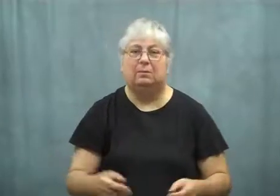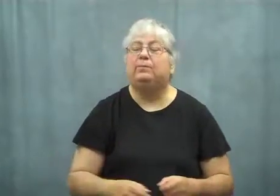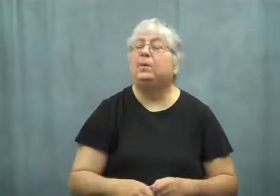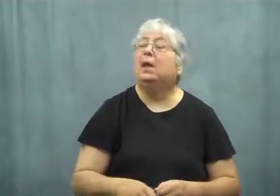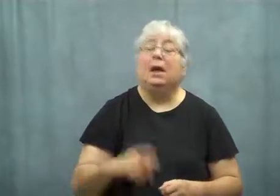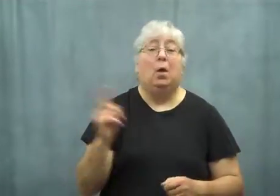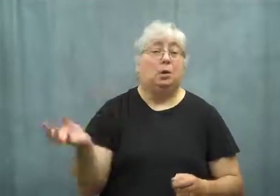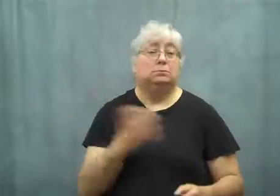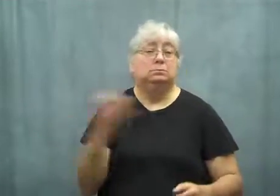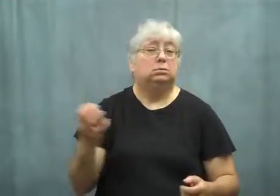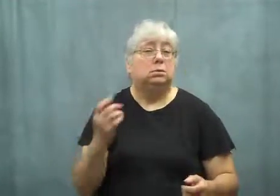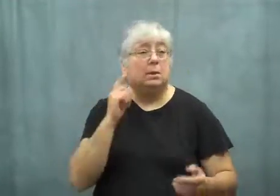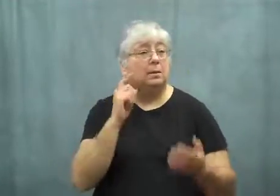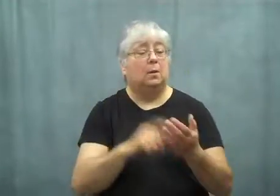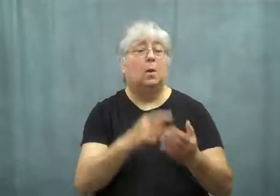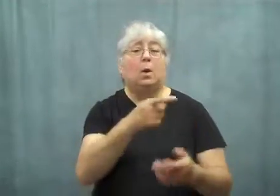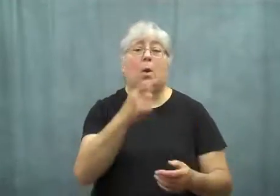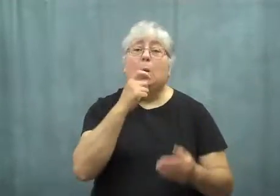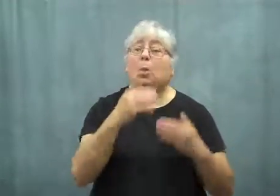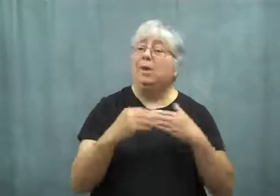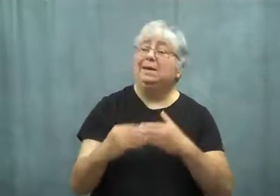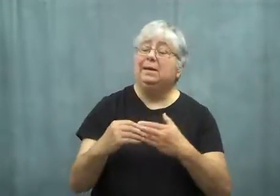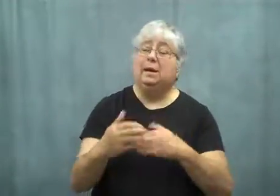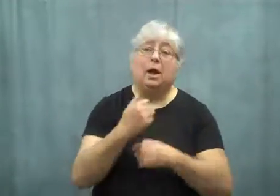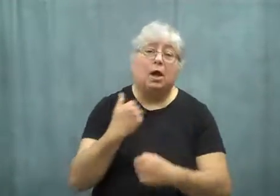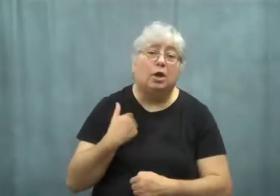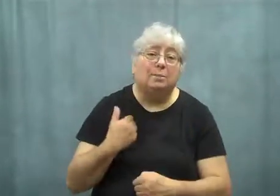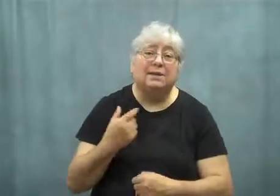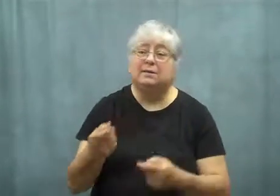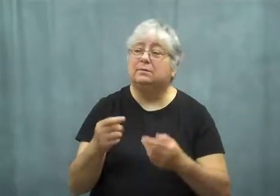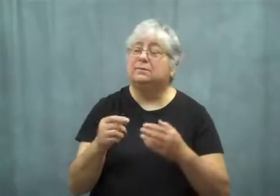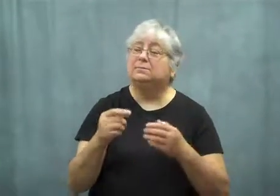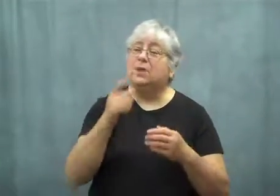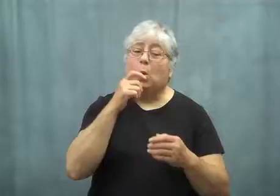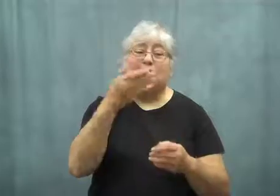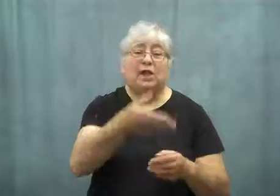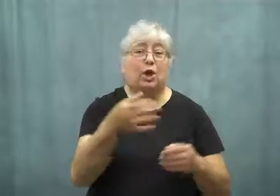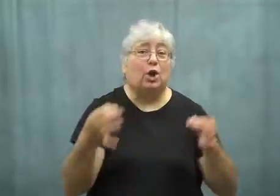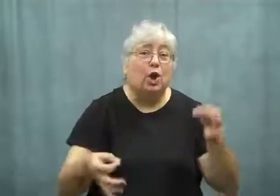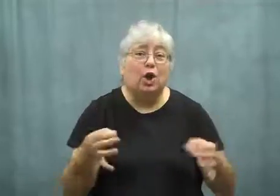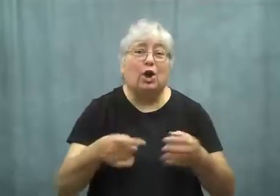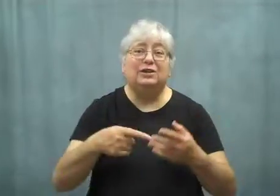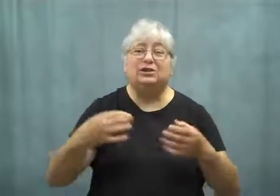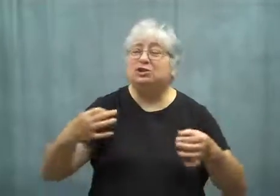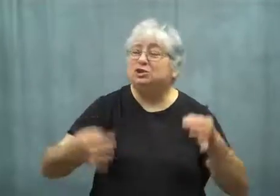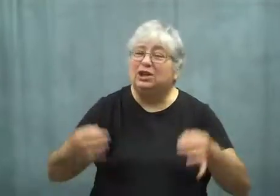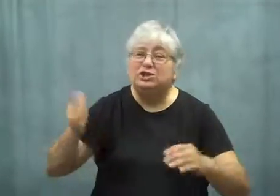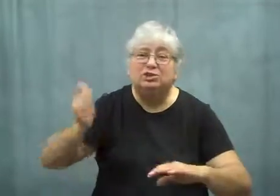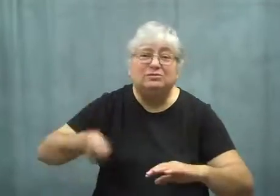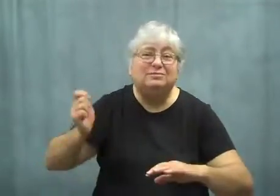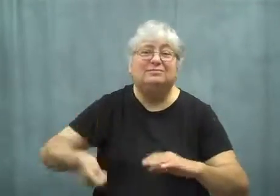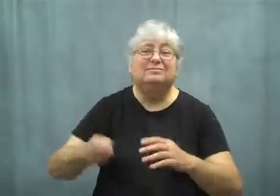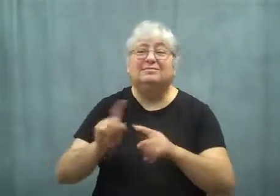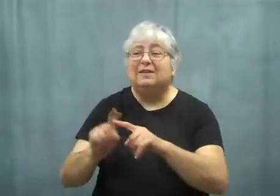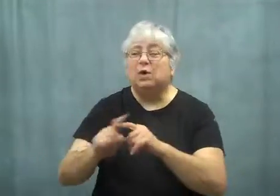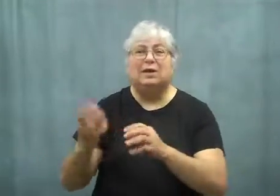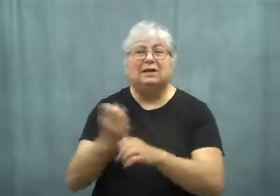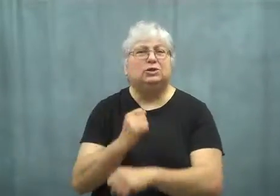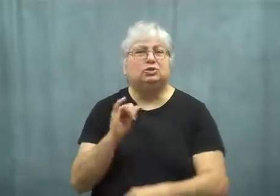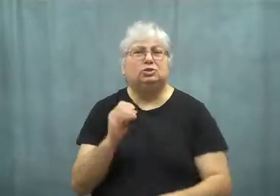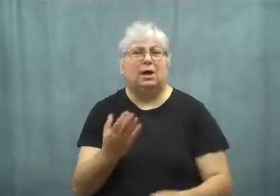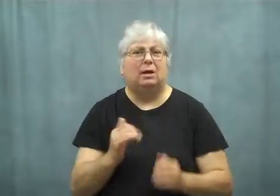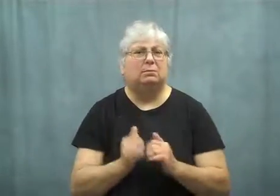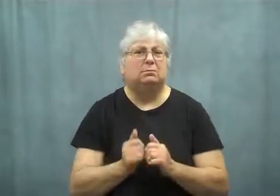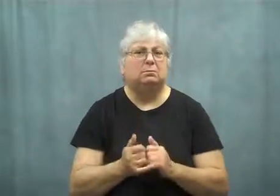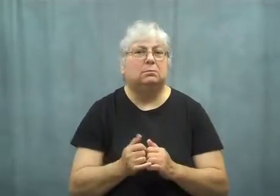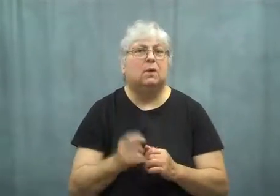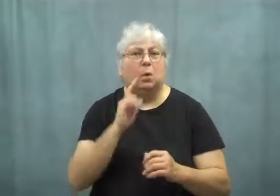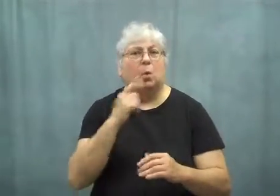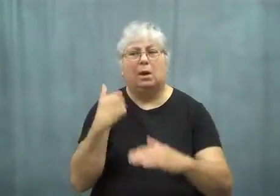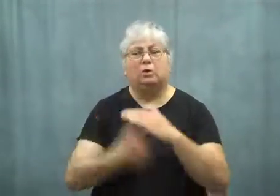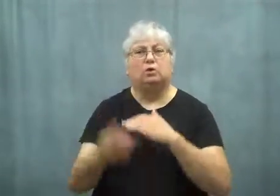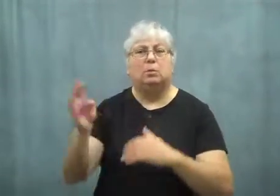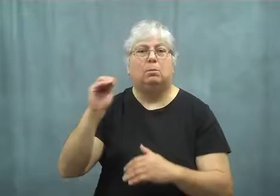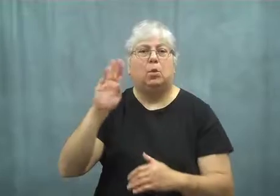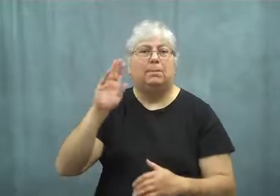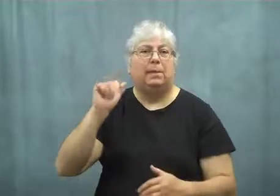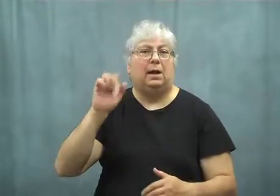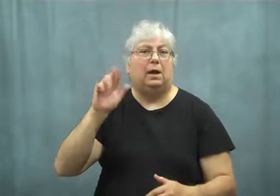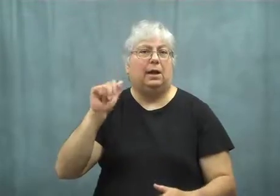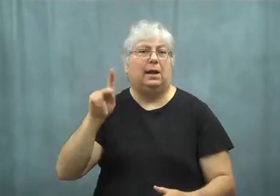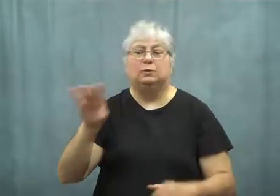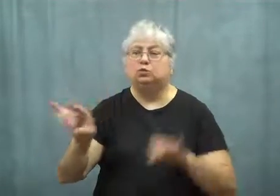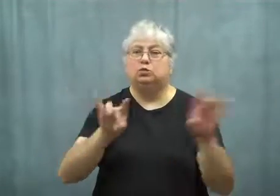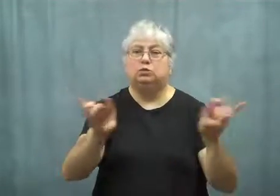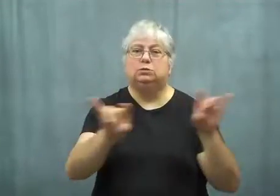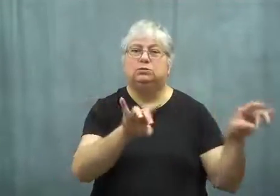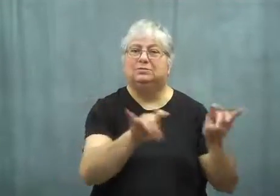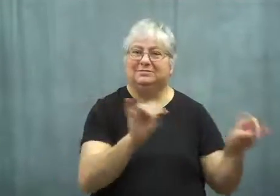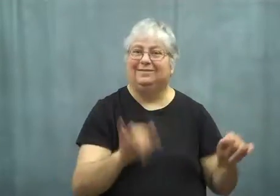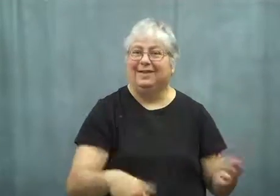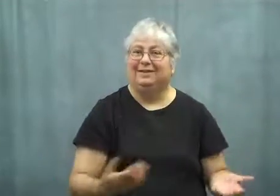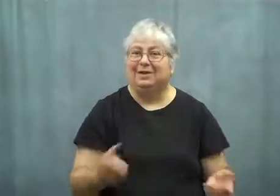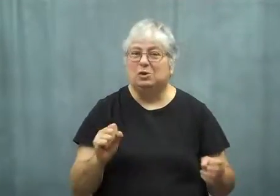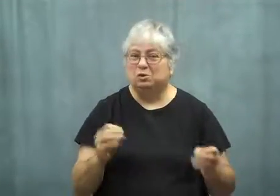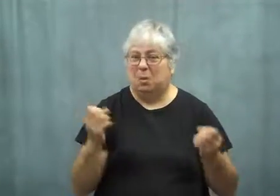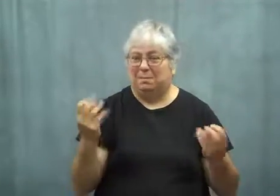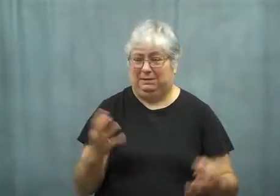One complaint was the military leaders, court officials and judges